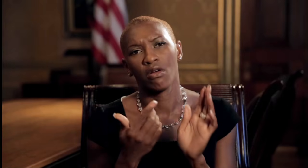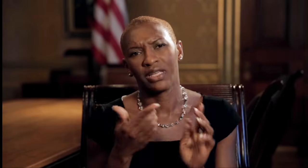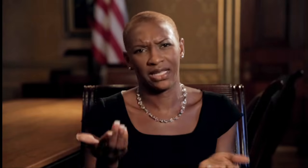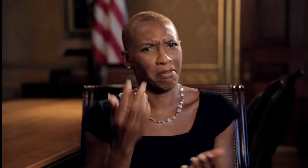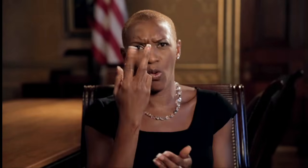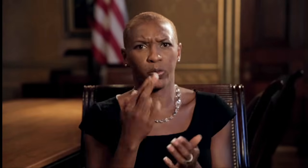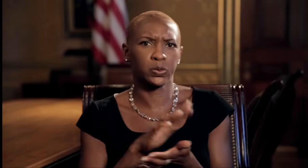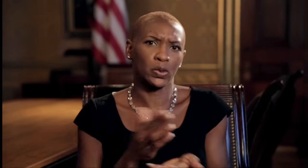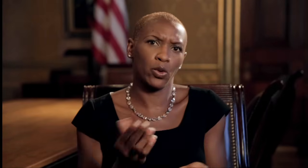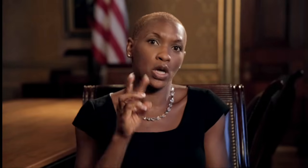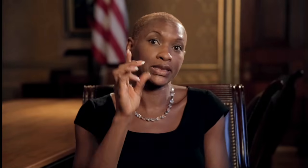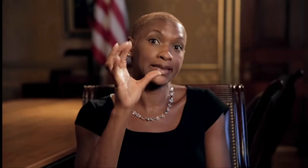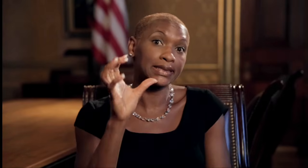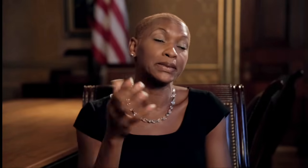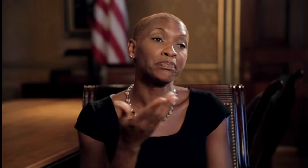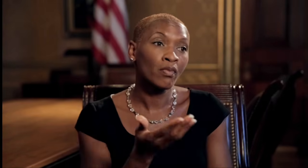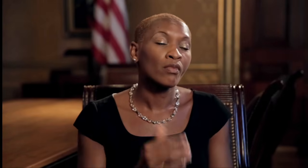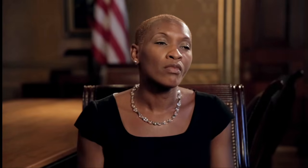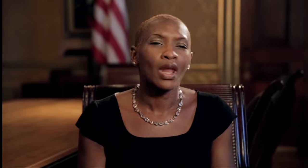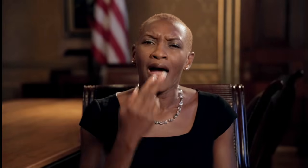Both schools were here in Washington, DC.